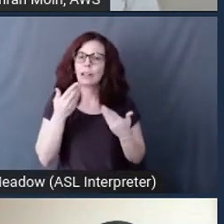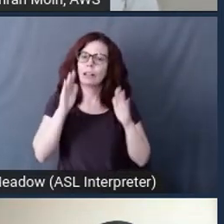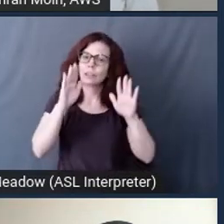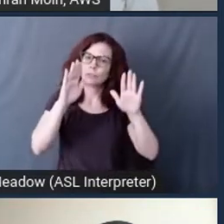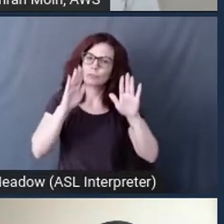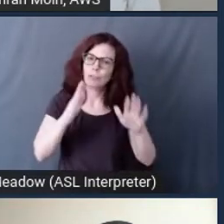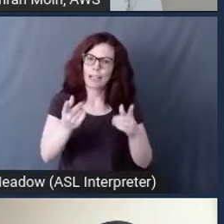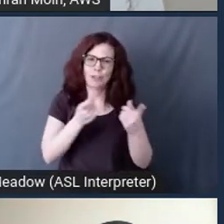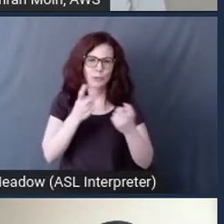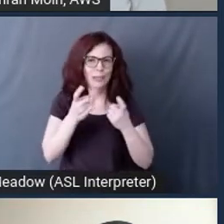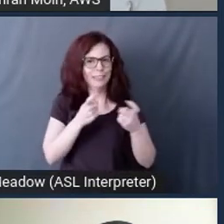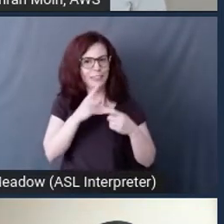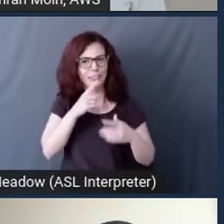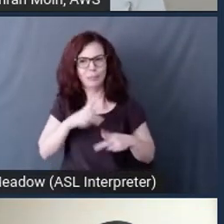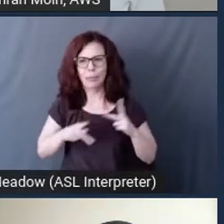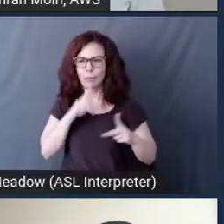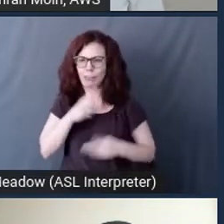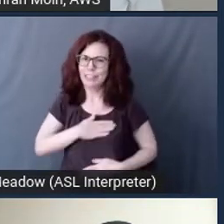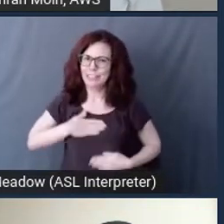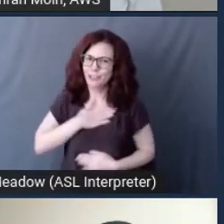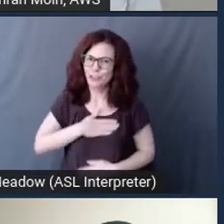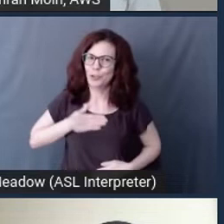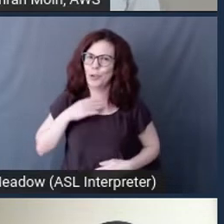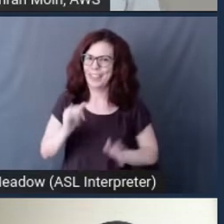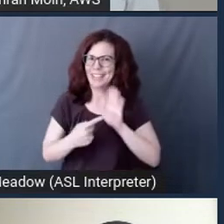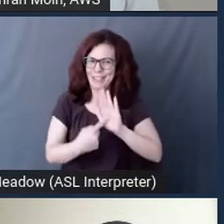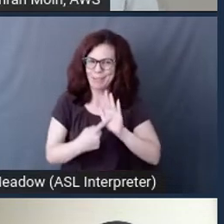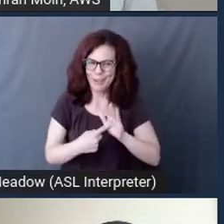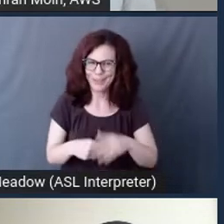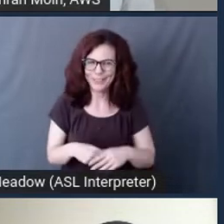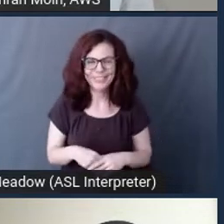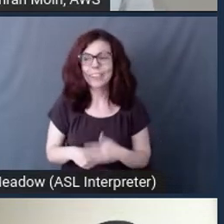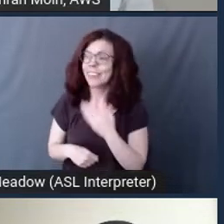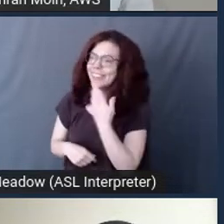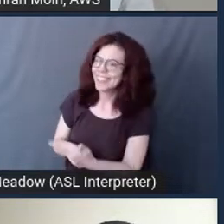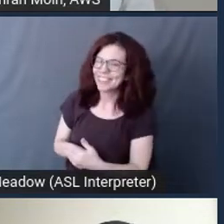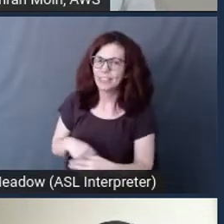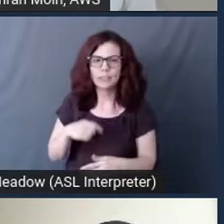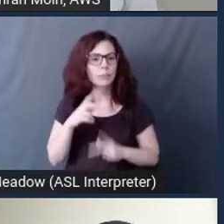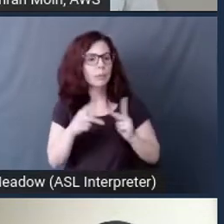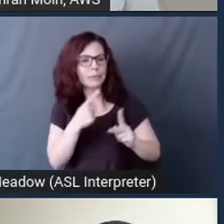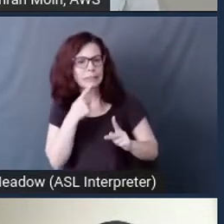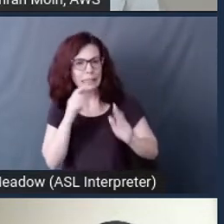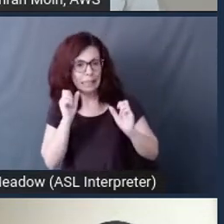People really did enjoy the demo. So people ask, can you run this on a raspberry PI.